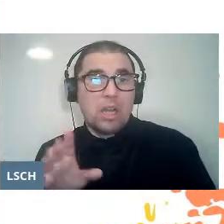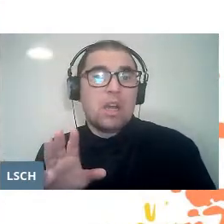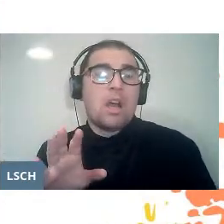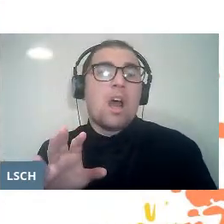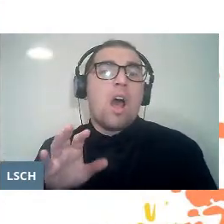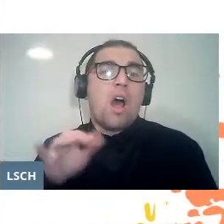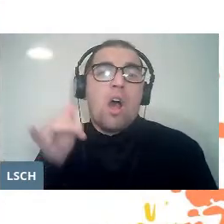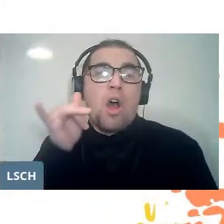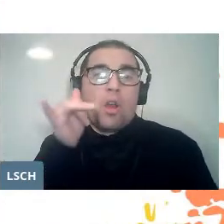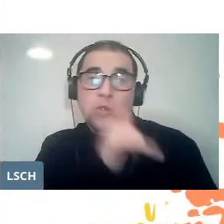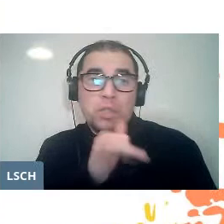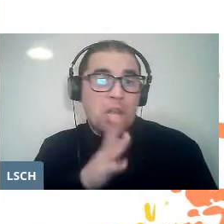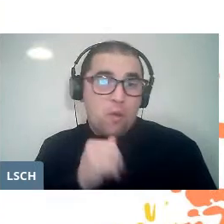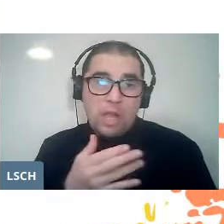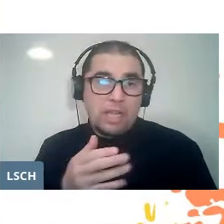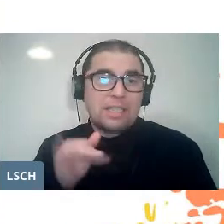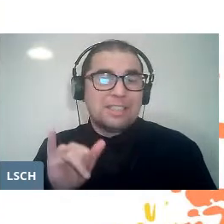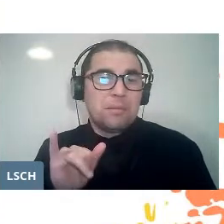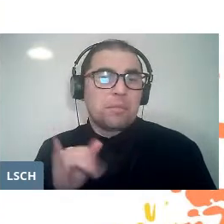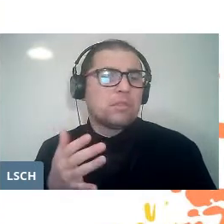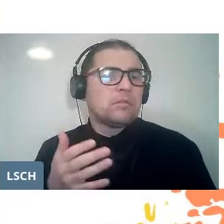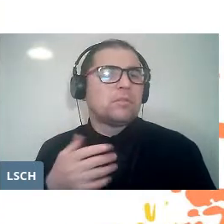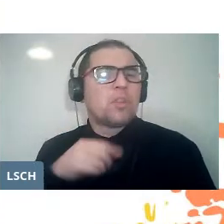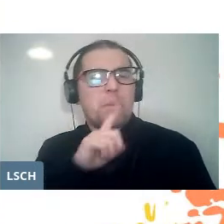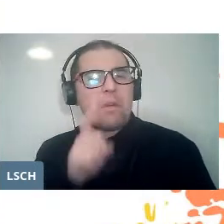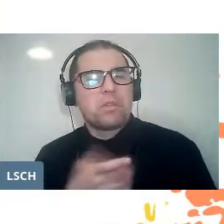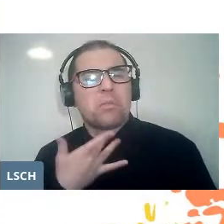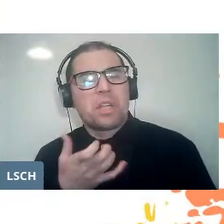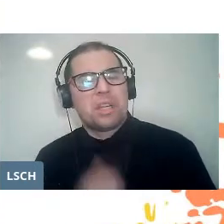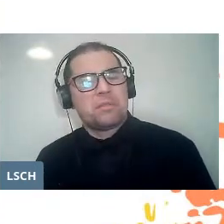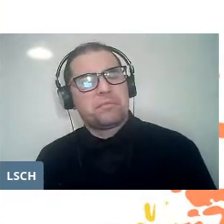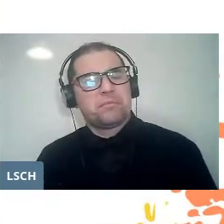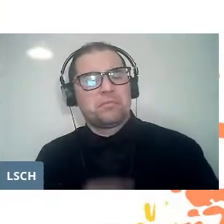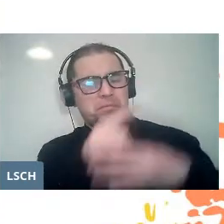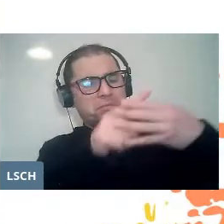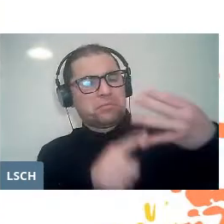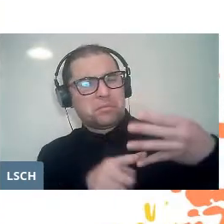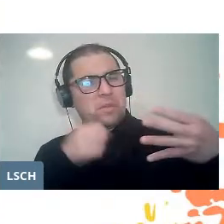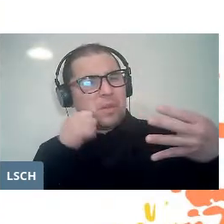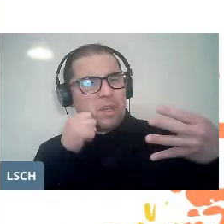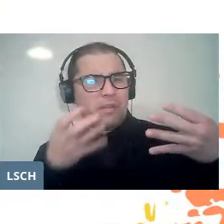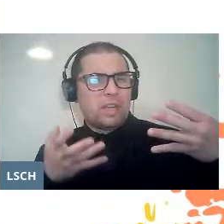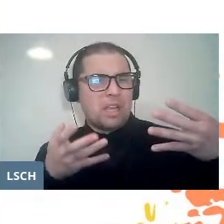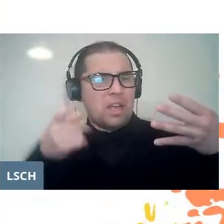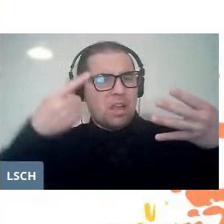Then we wonder why we could understand that the symphonies of Johannes Brahms,